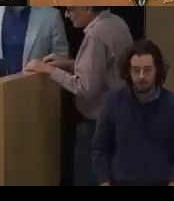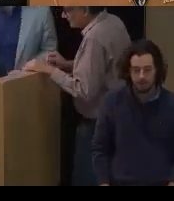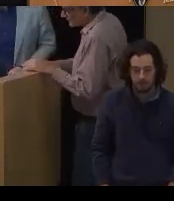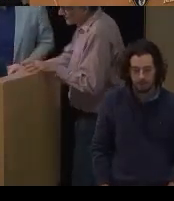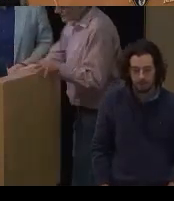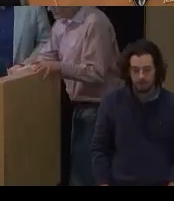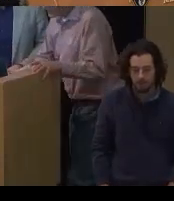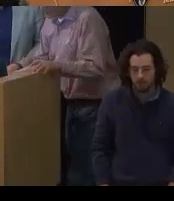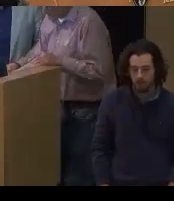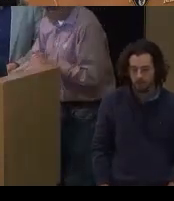can you show me